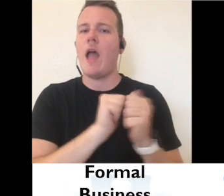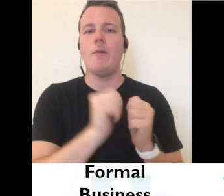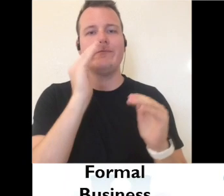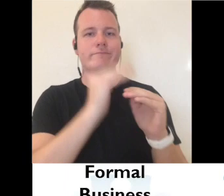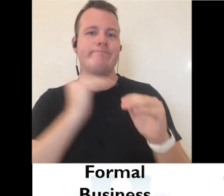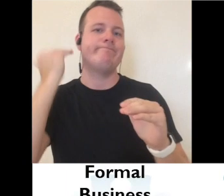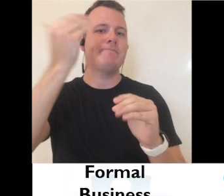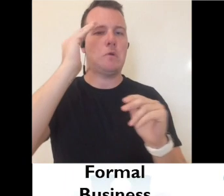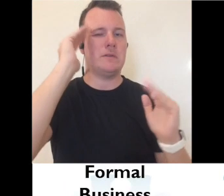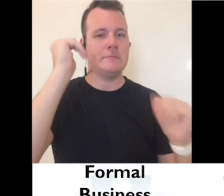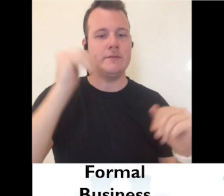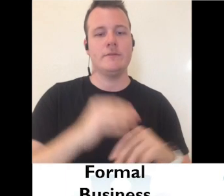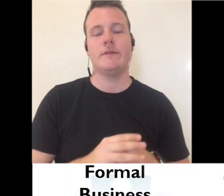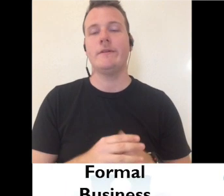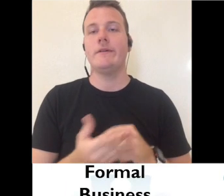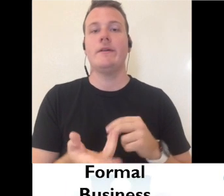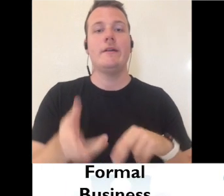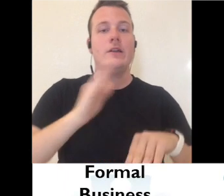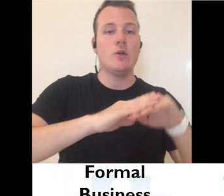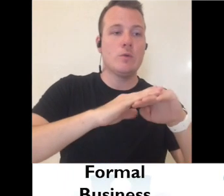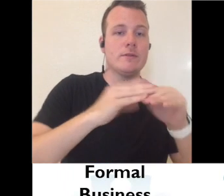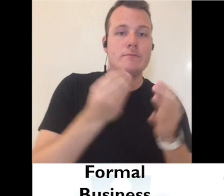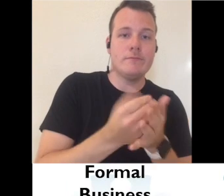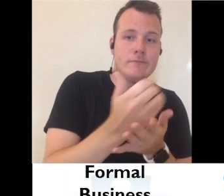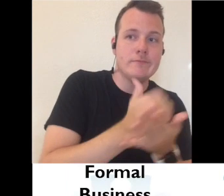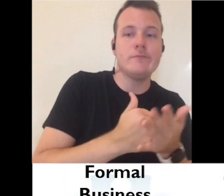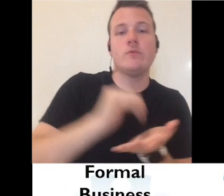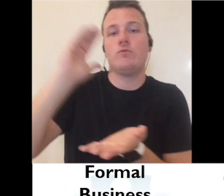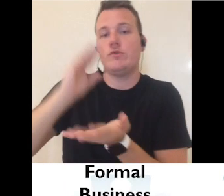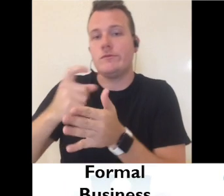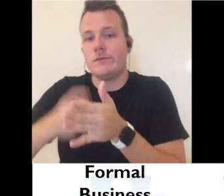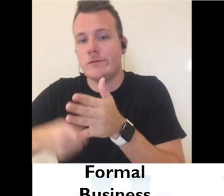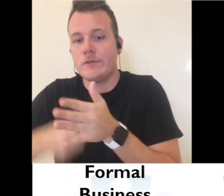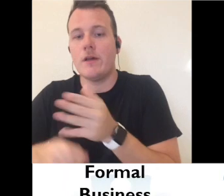your fabulous idea that's going to be altogether different than what's being